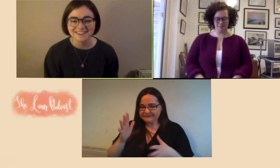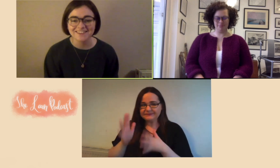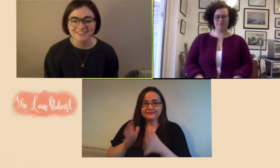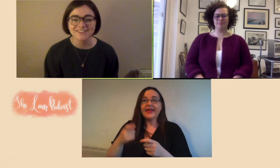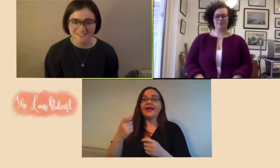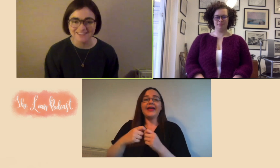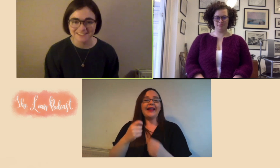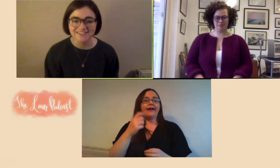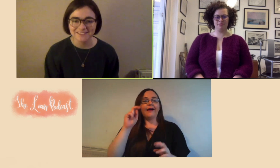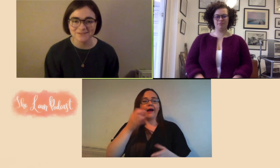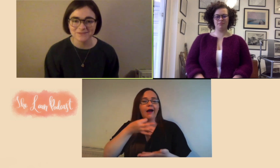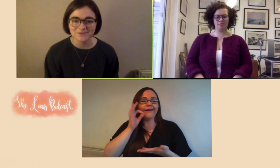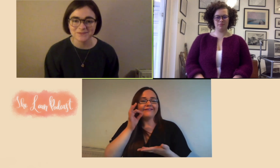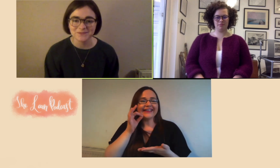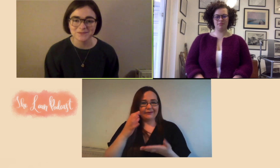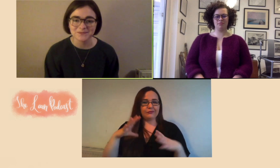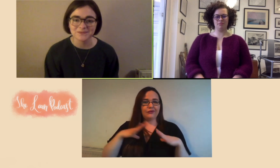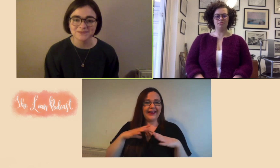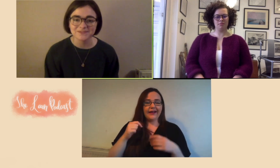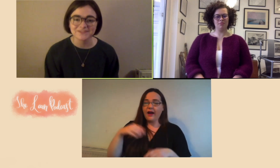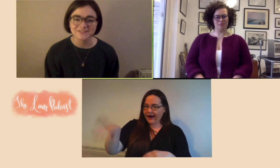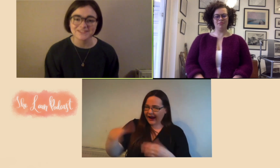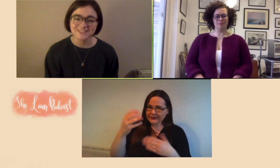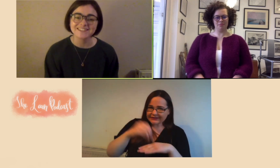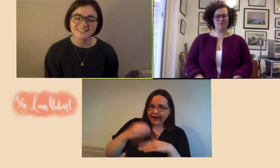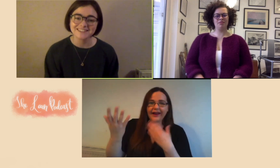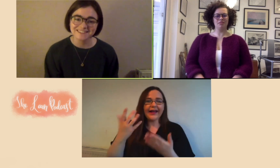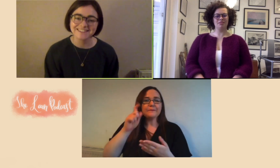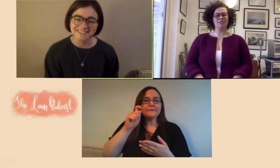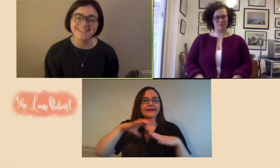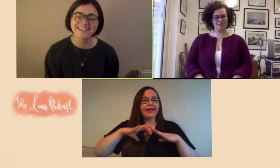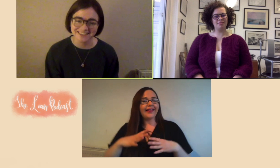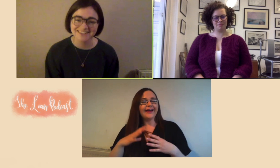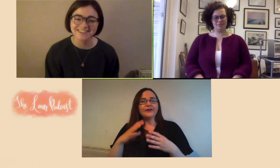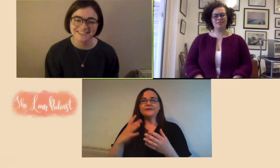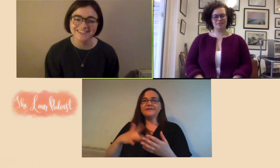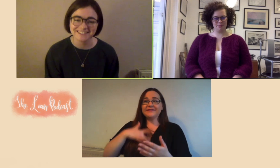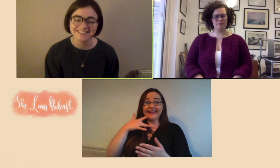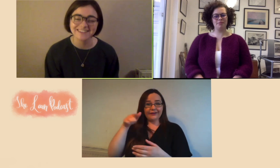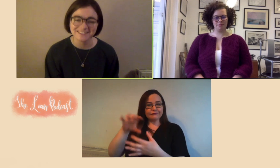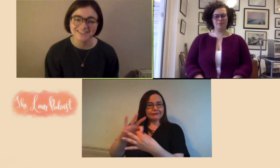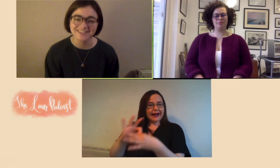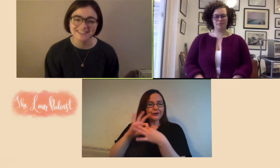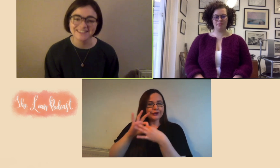And then we go into the meeting and it's very formal but like on the coffee break we can kind of chat again and has everything going on.